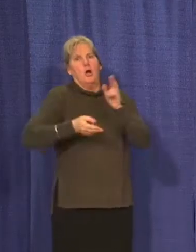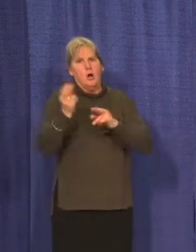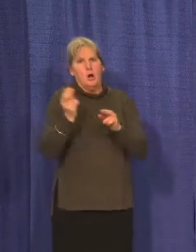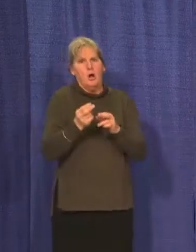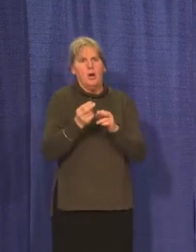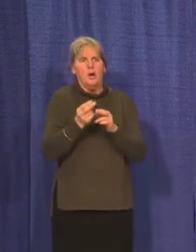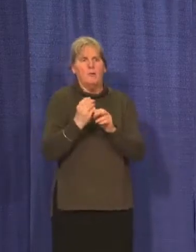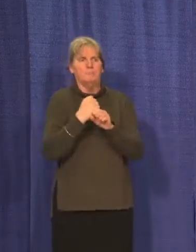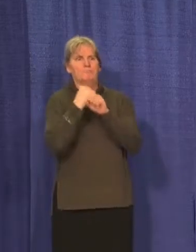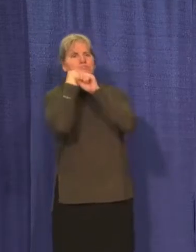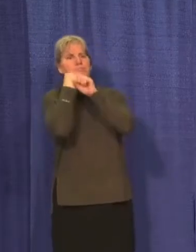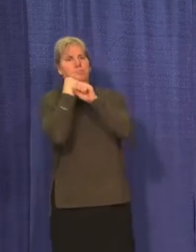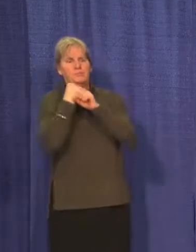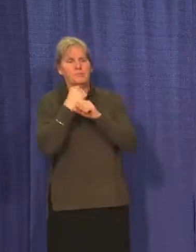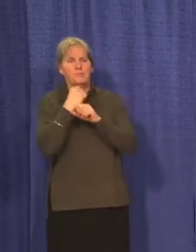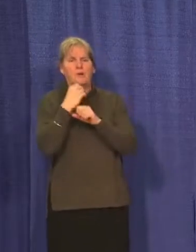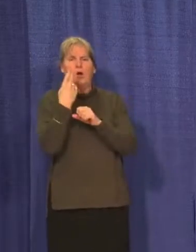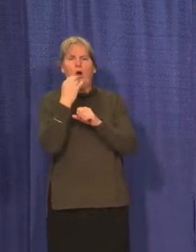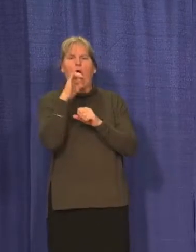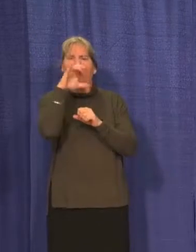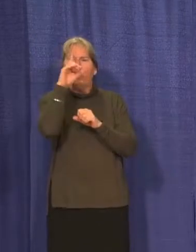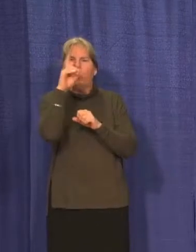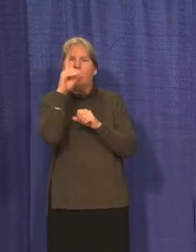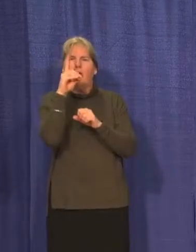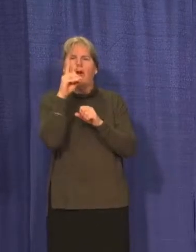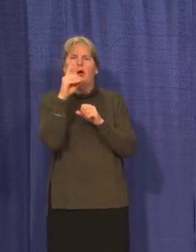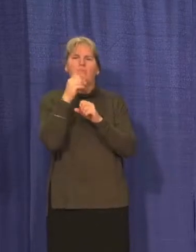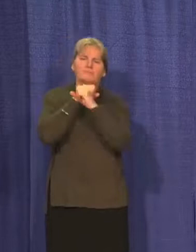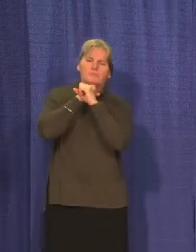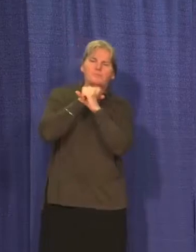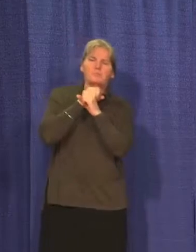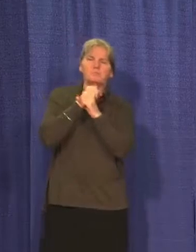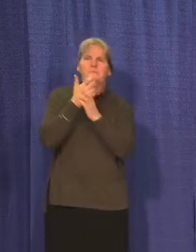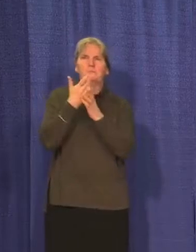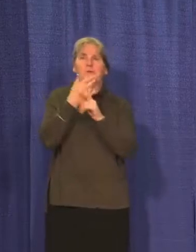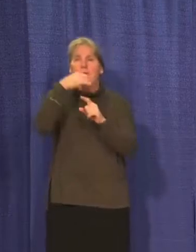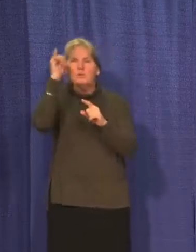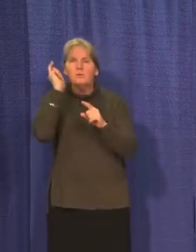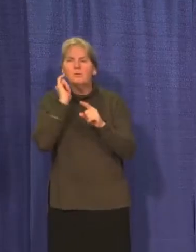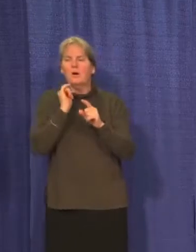as soon we can whether we are talking about Yukon or Canada or